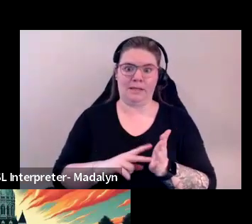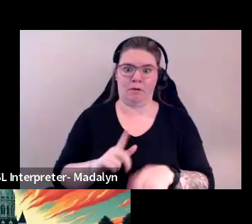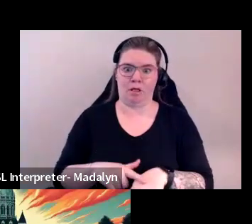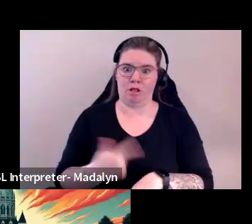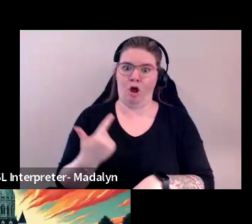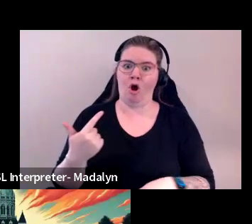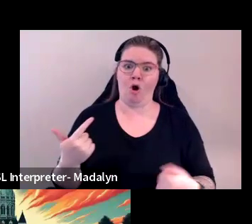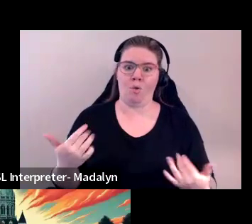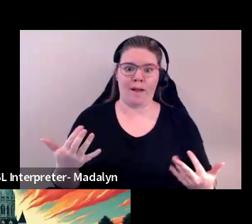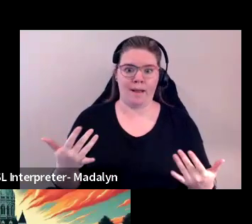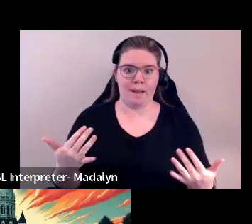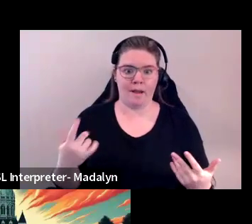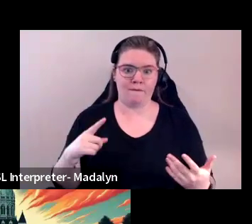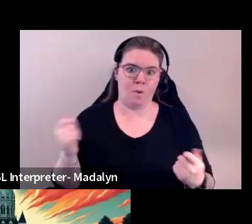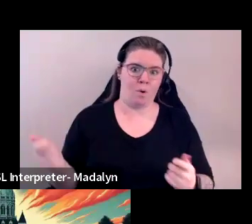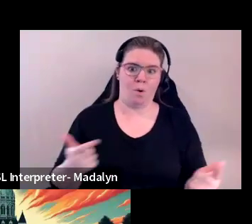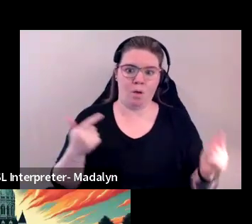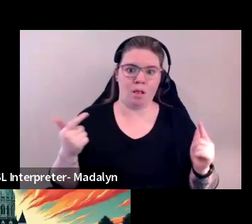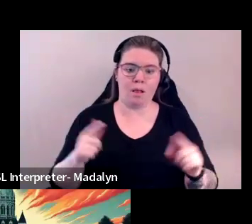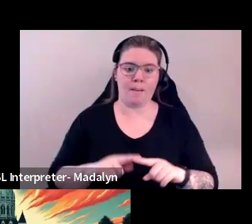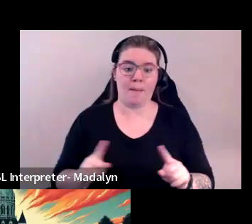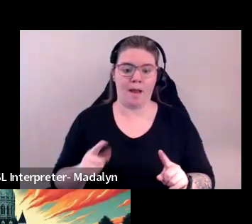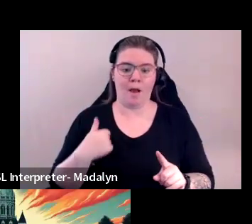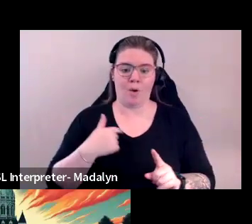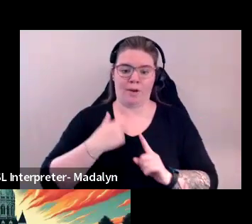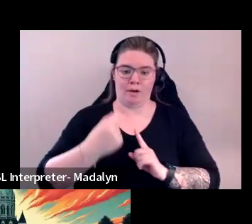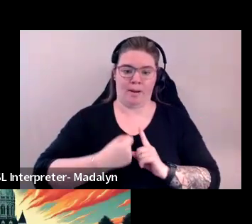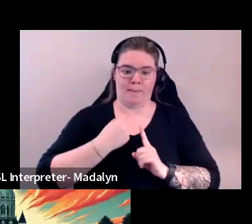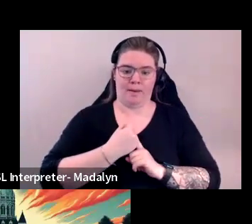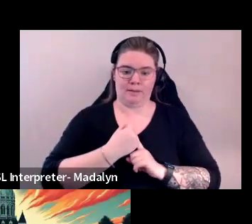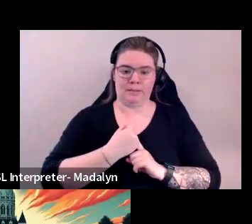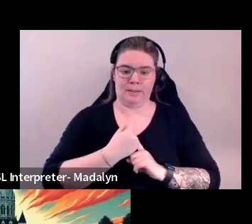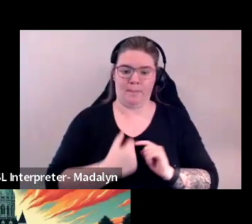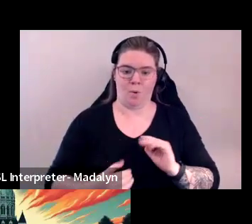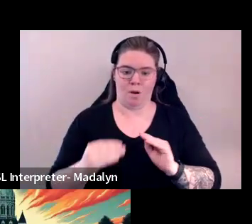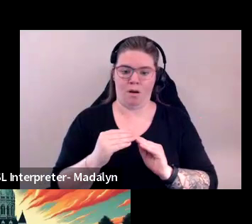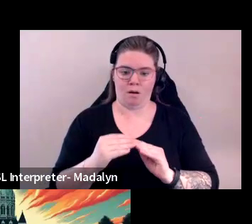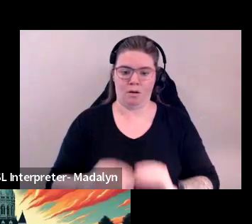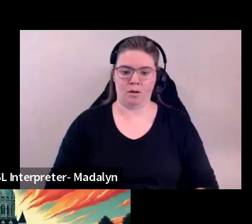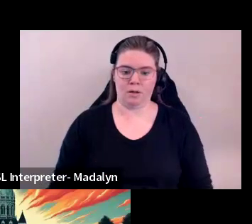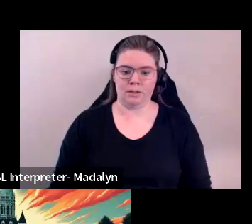Tom Olin: Long wait for everyone but we're impacted by a little bit more, a little bit differently. And